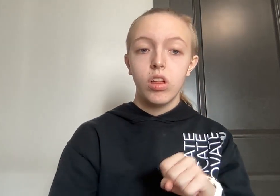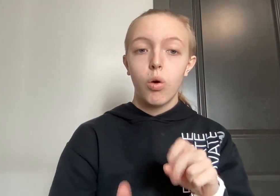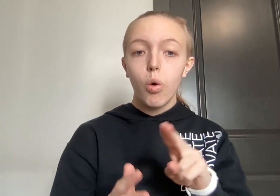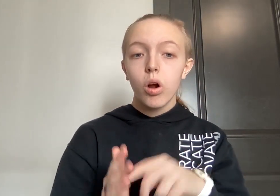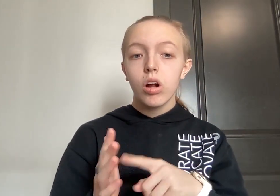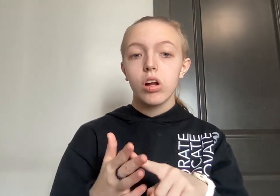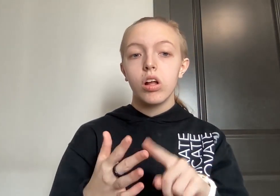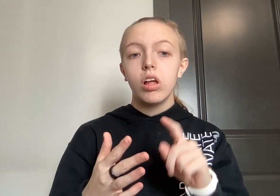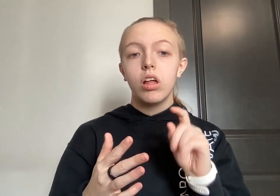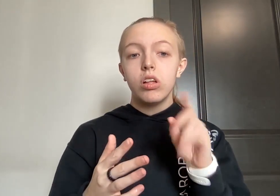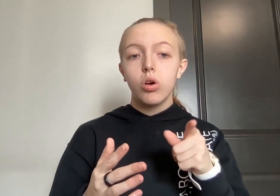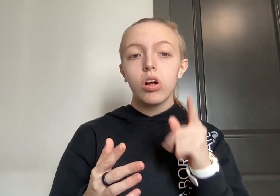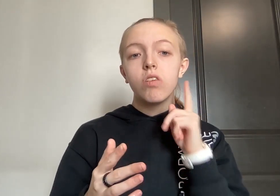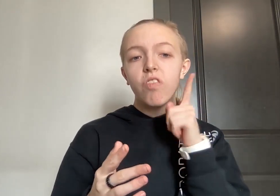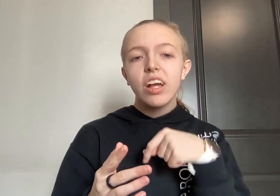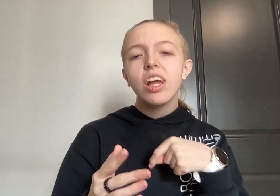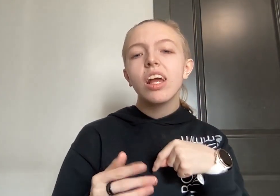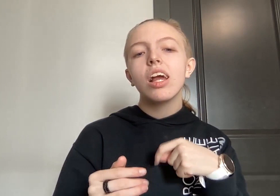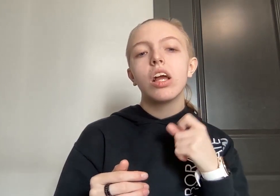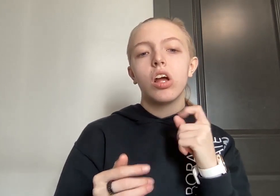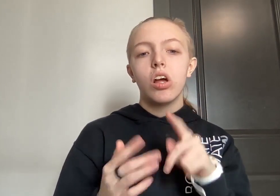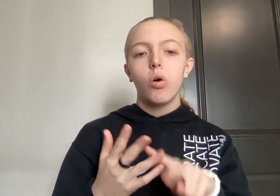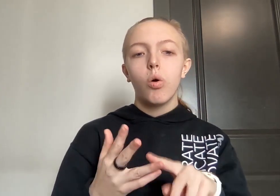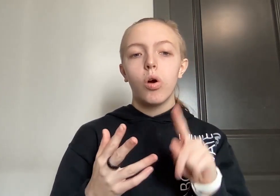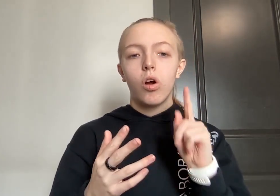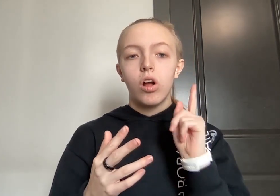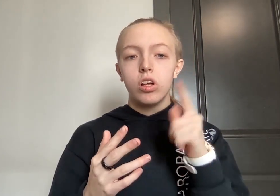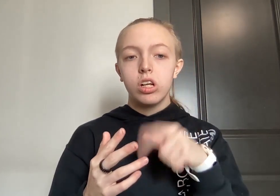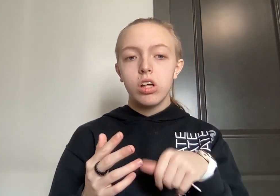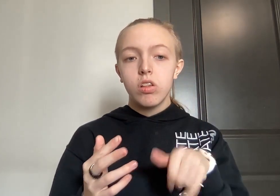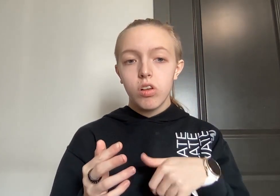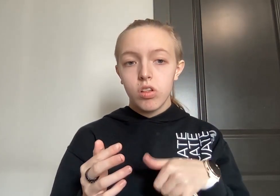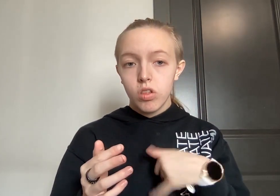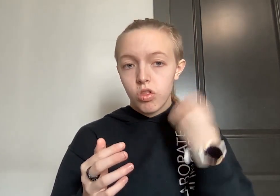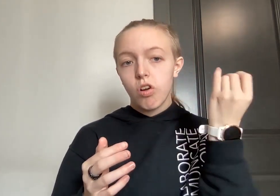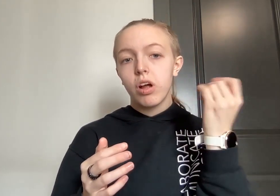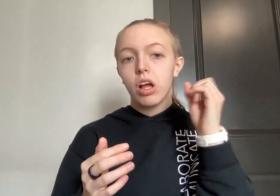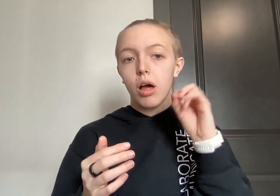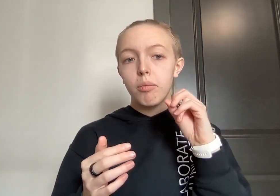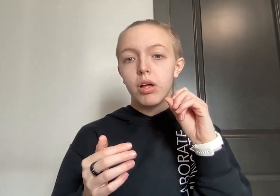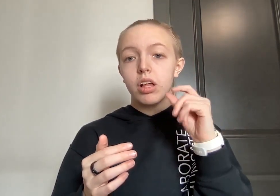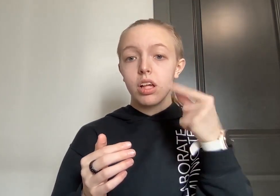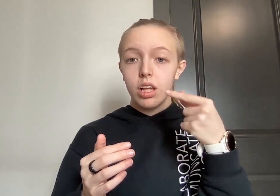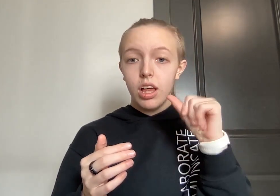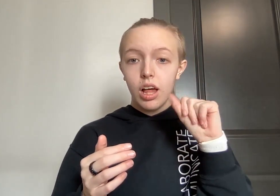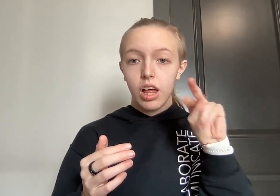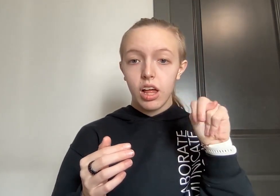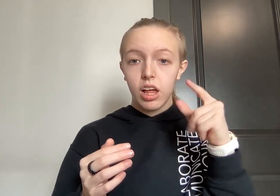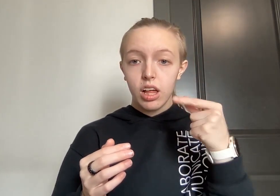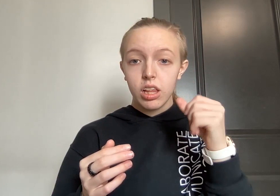or you're faking or she's just throwing up gang